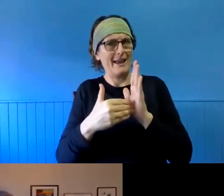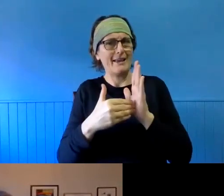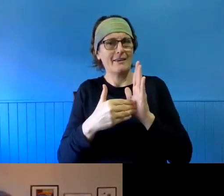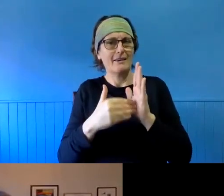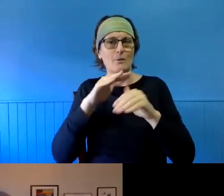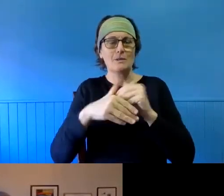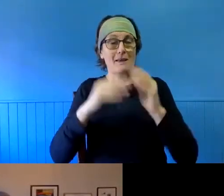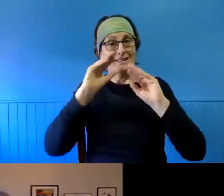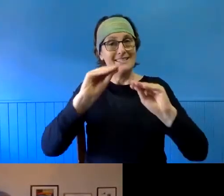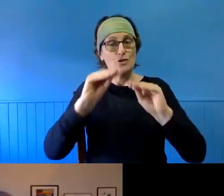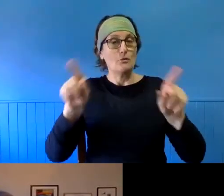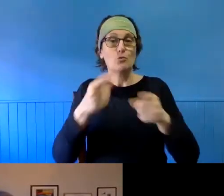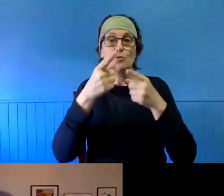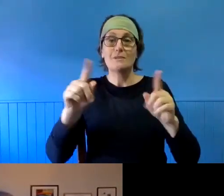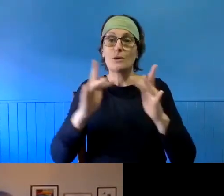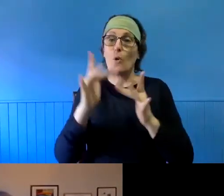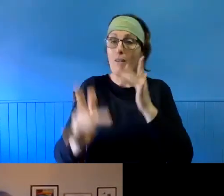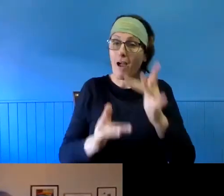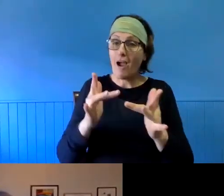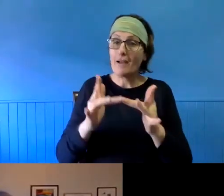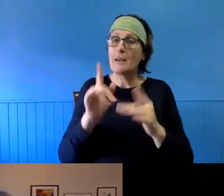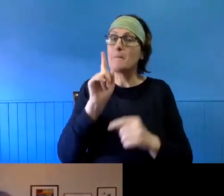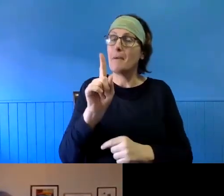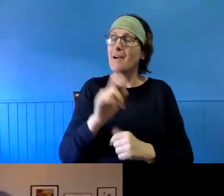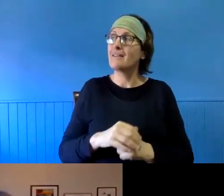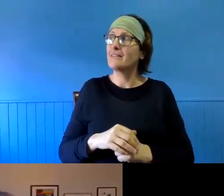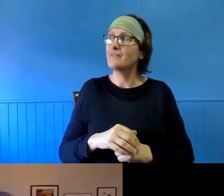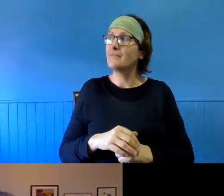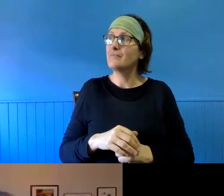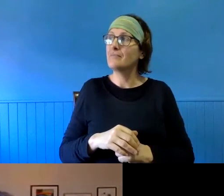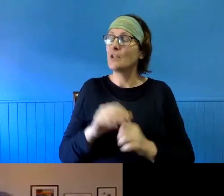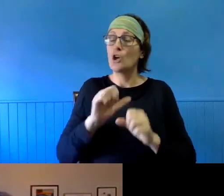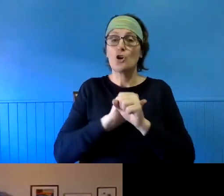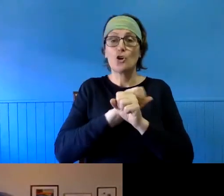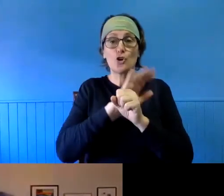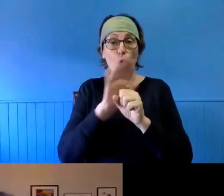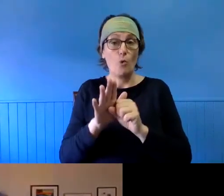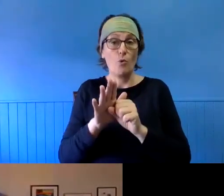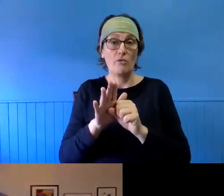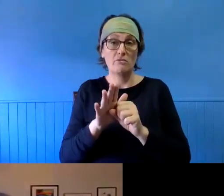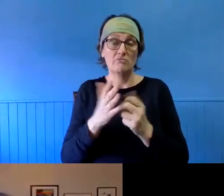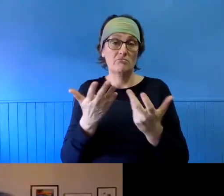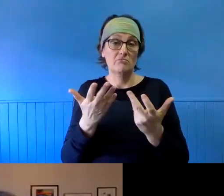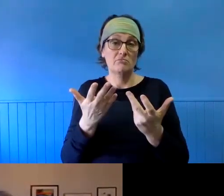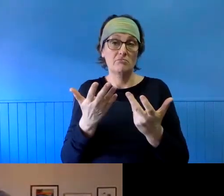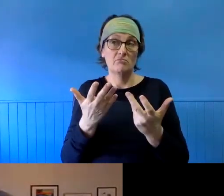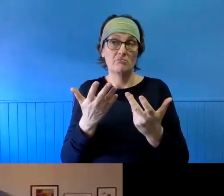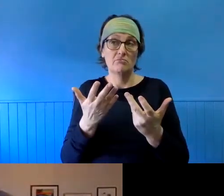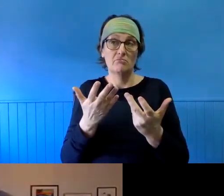teaching music online and digitally, but as COVID is affecting - you